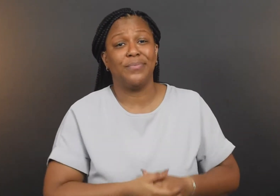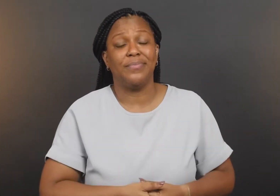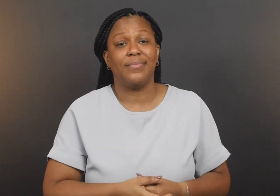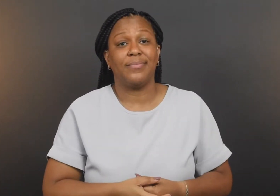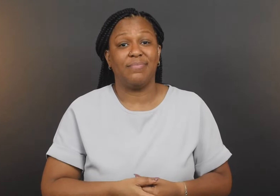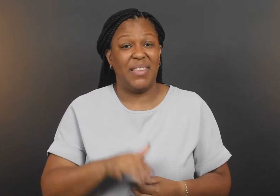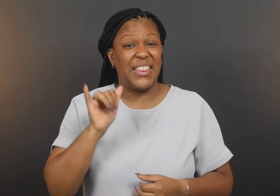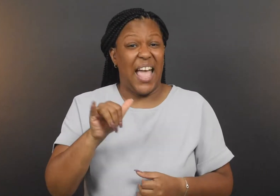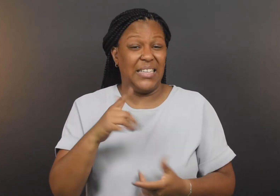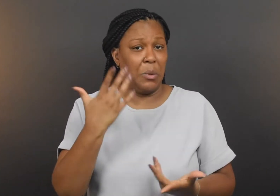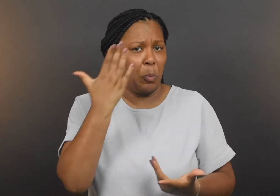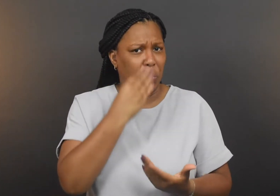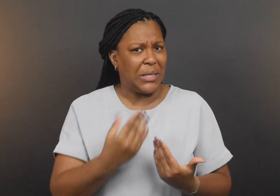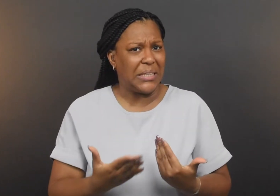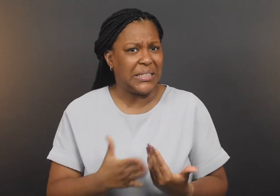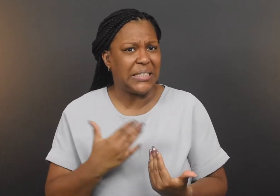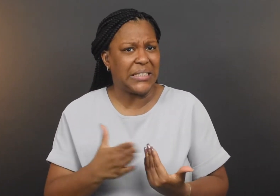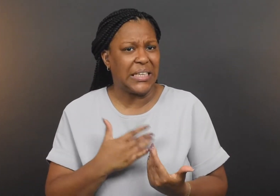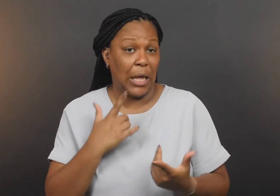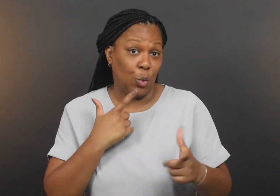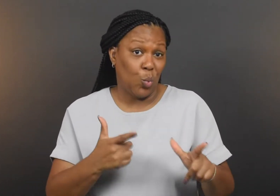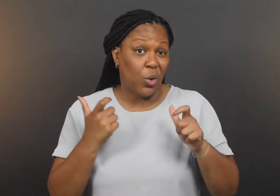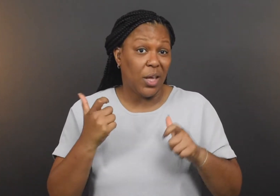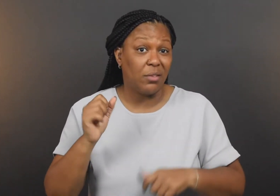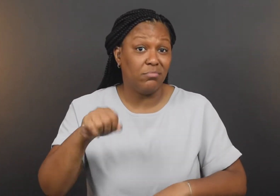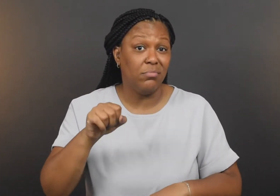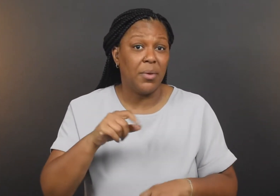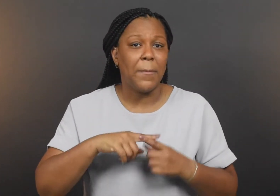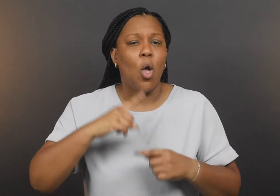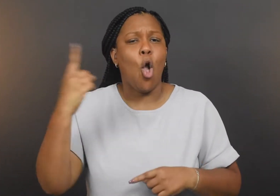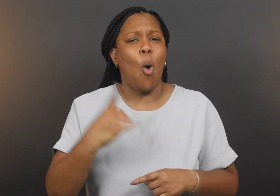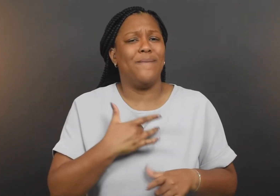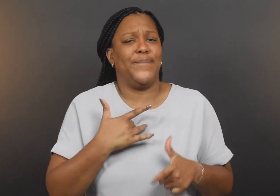says. “That was pretty easy and quick, and it always feels